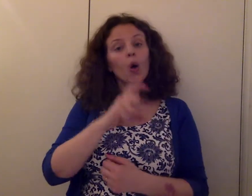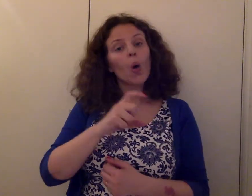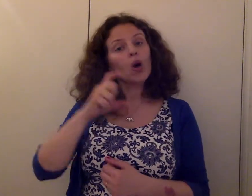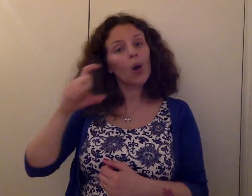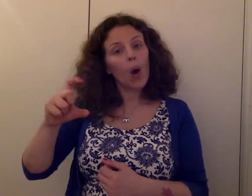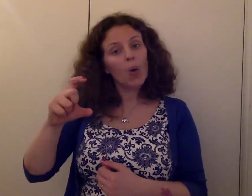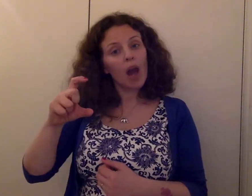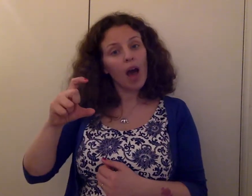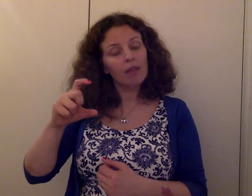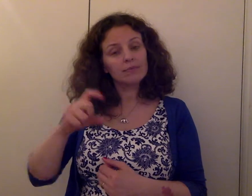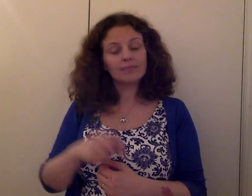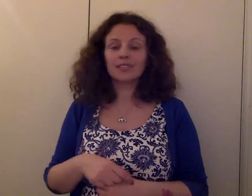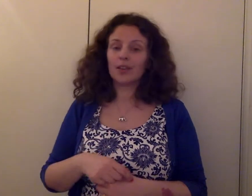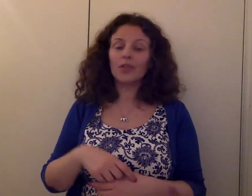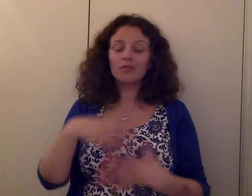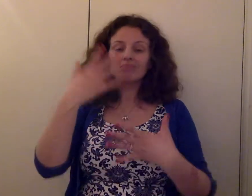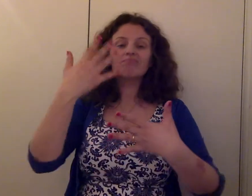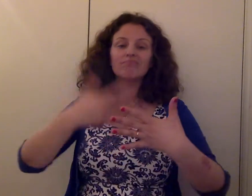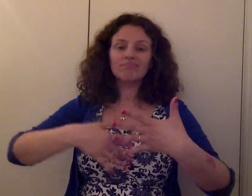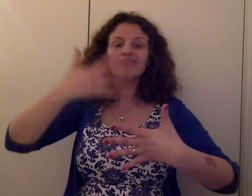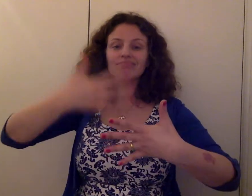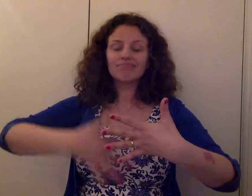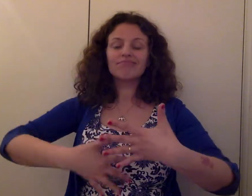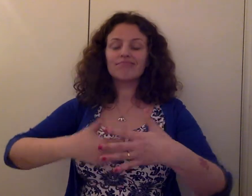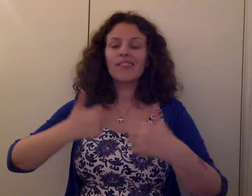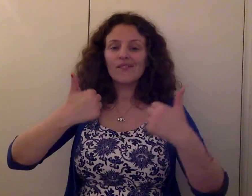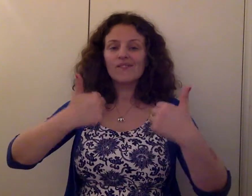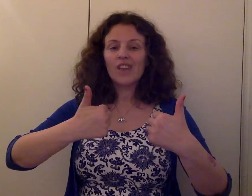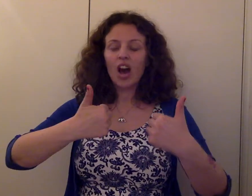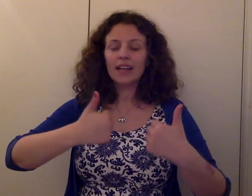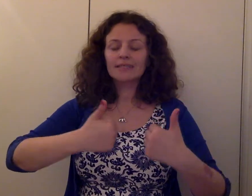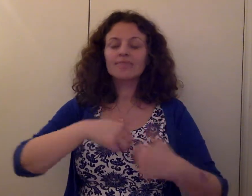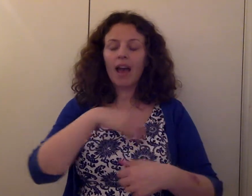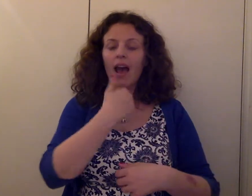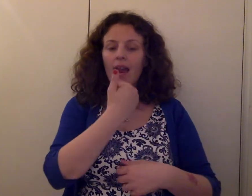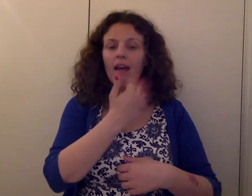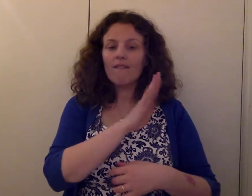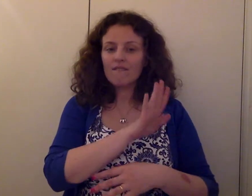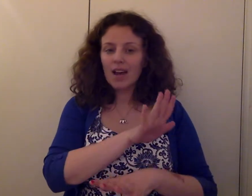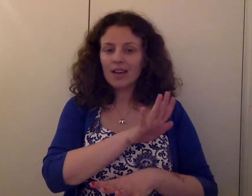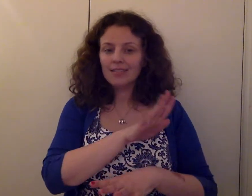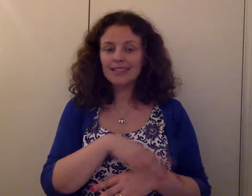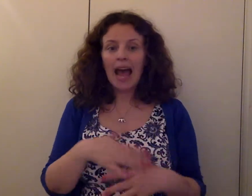Coke Long list, fine, enough.